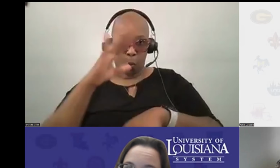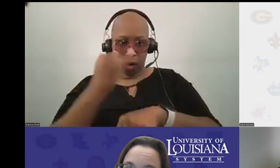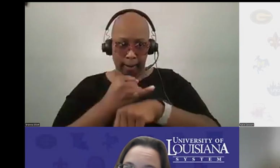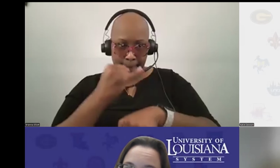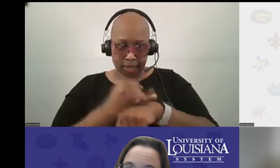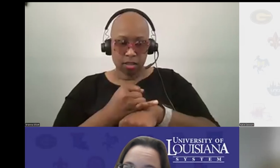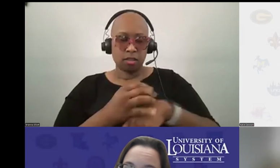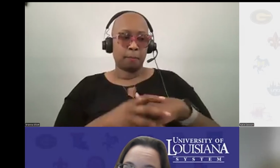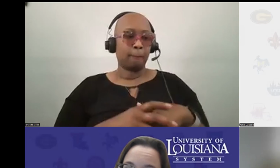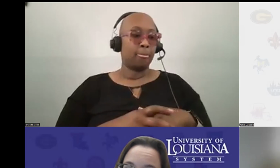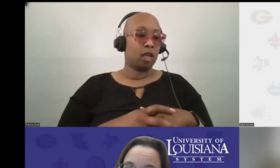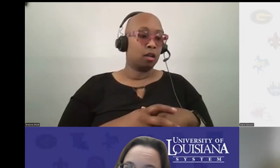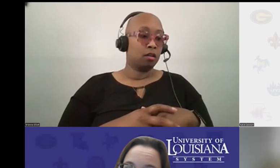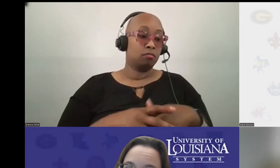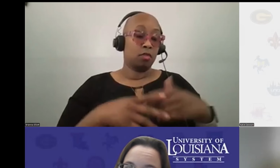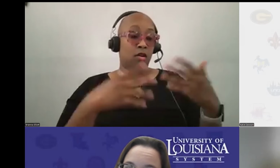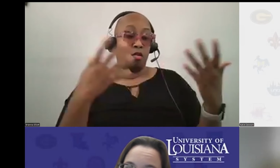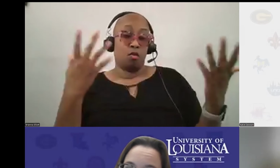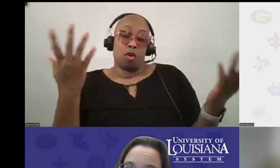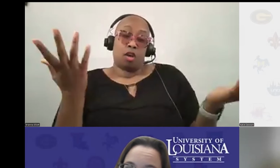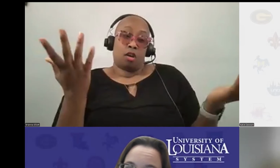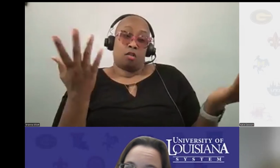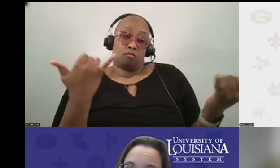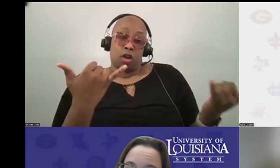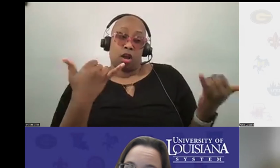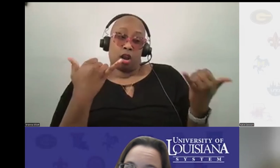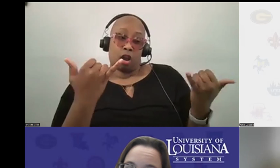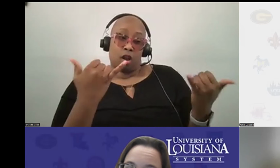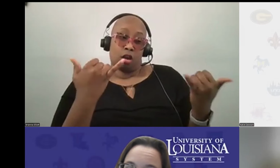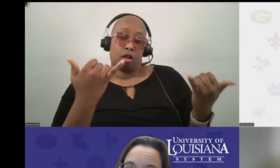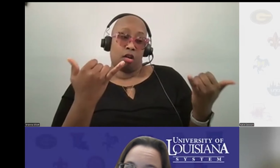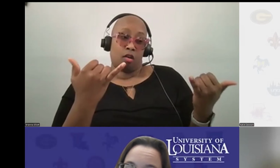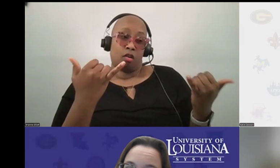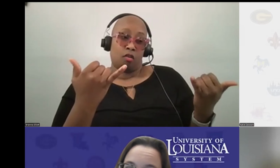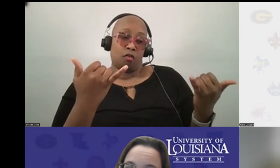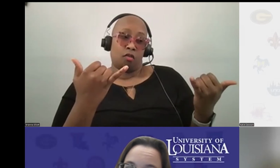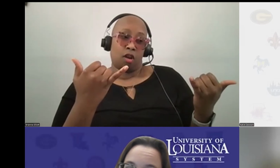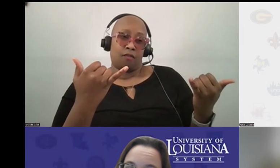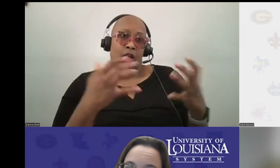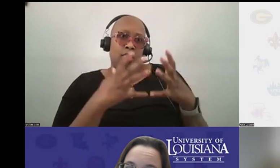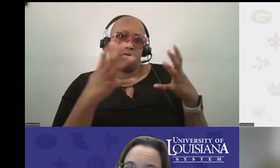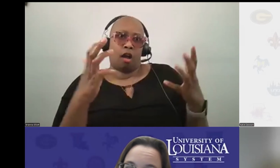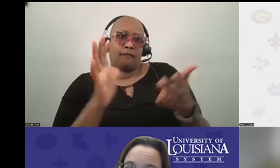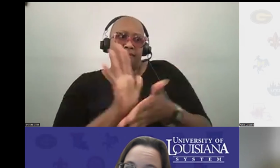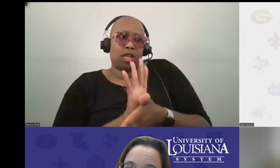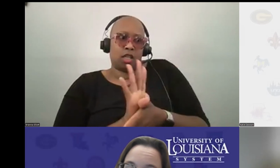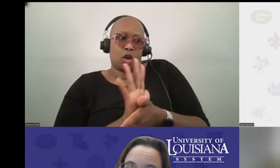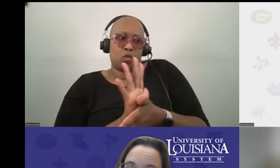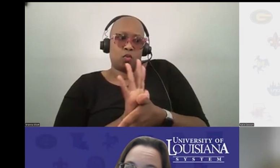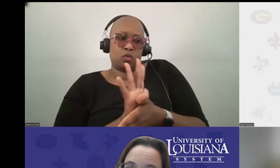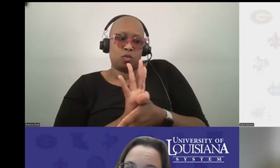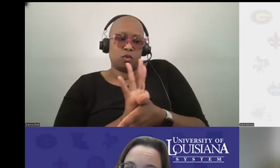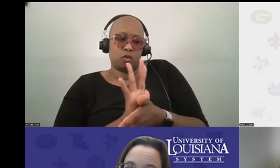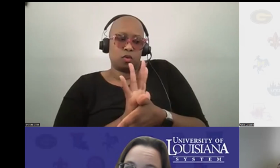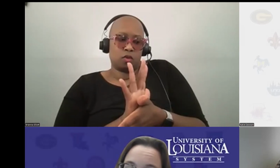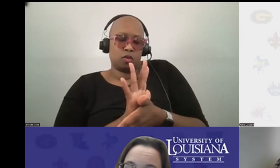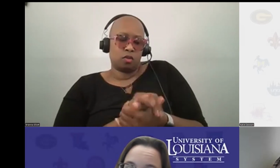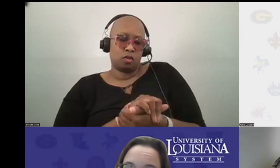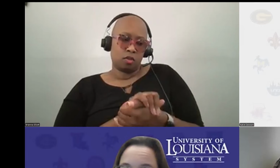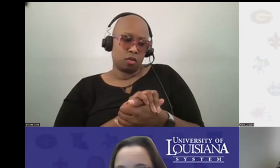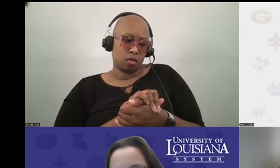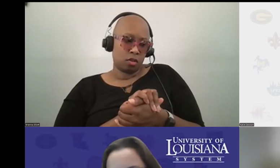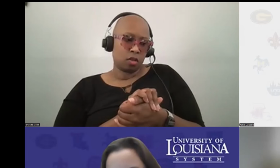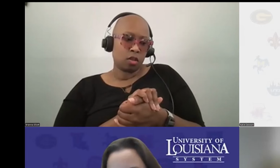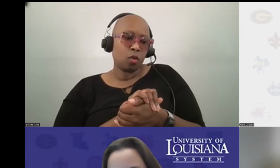I'm right now I'm waiting through a number of uh videos where I am doing the closed captioning